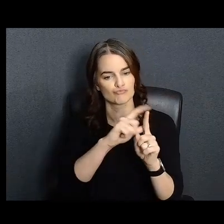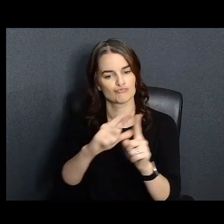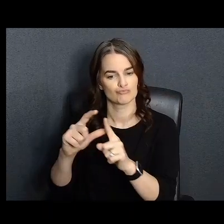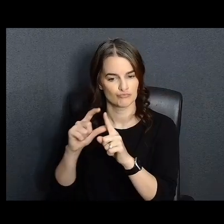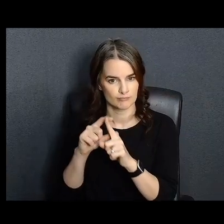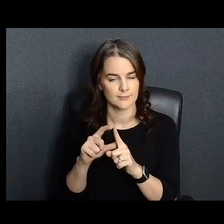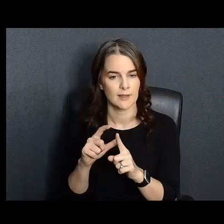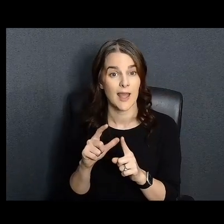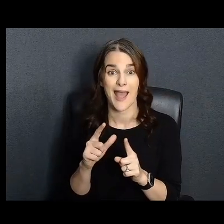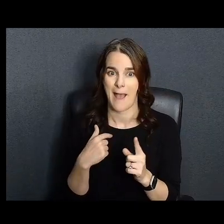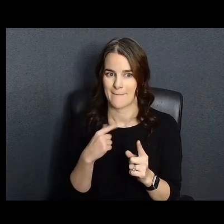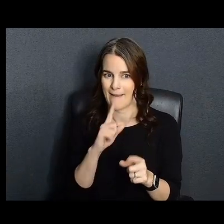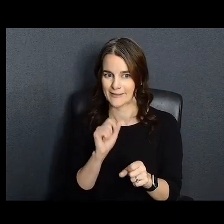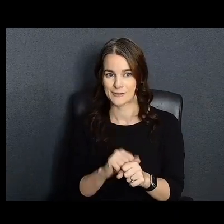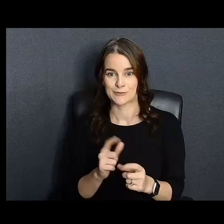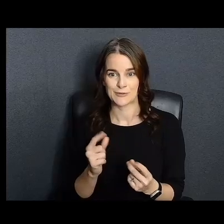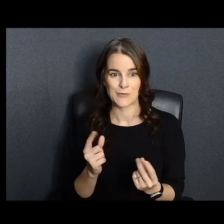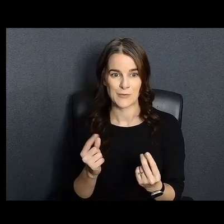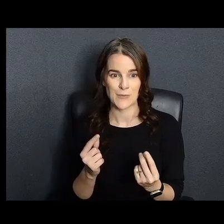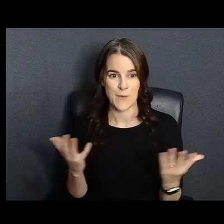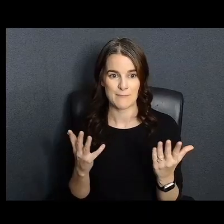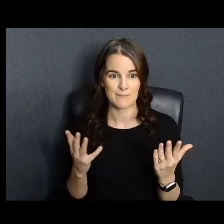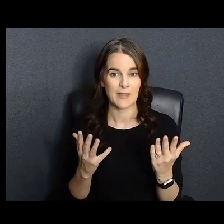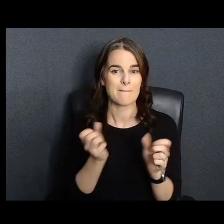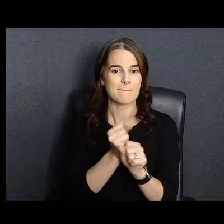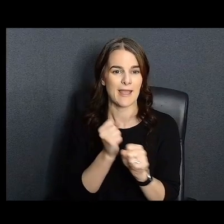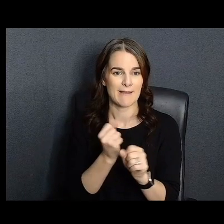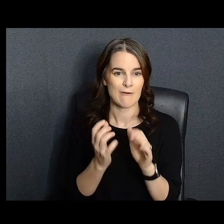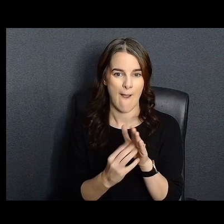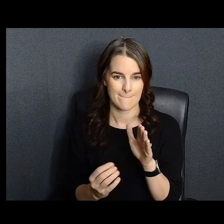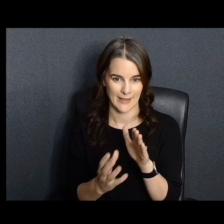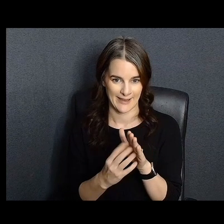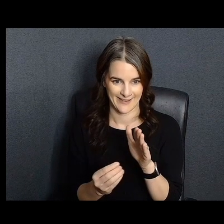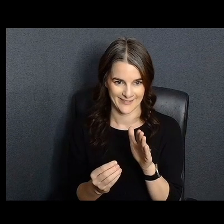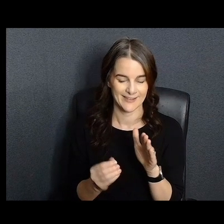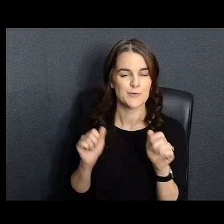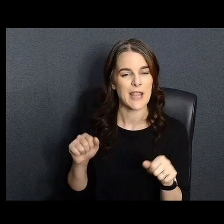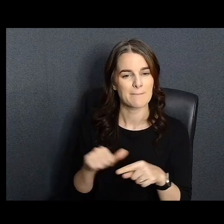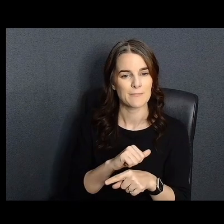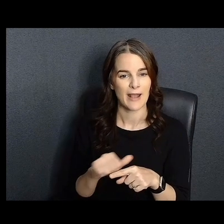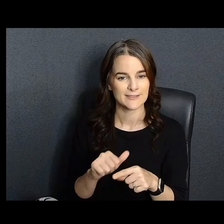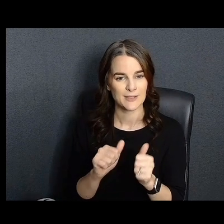going to make a copy so we can practice with some of our editing.